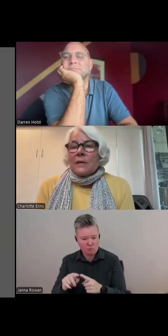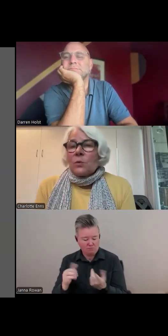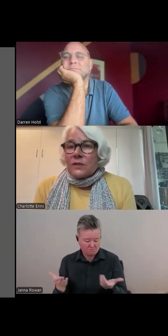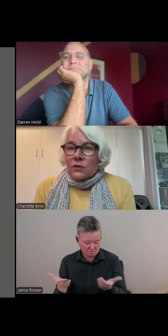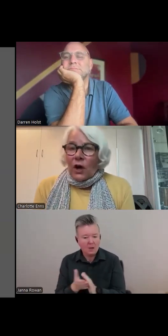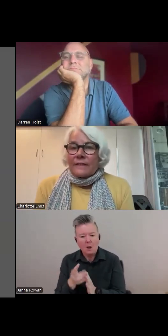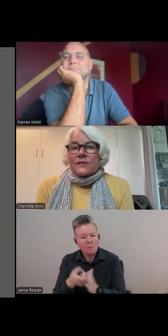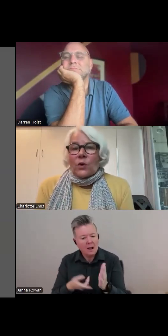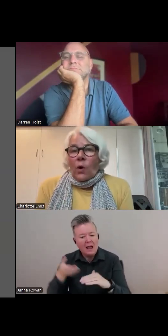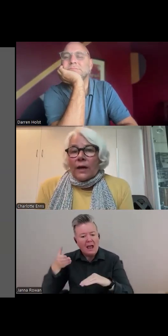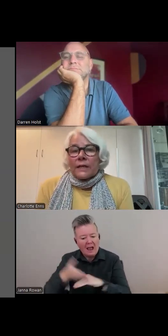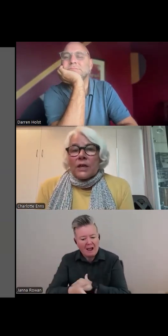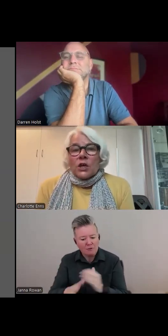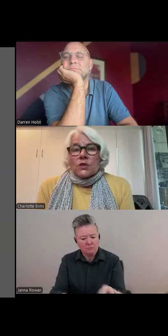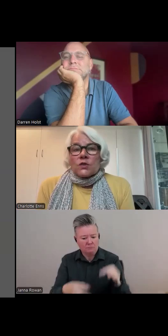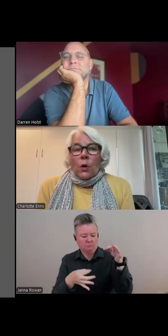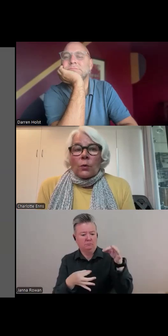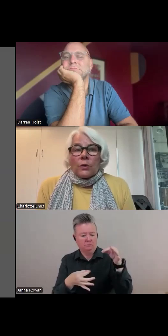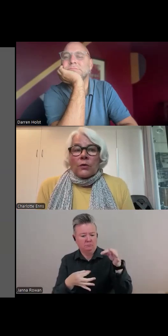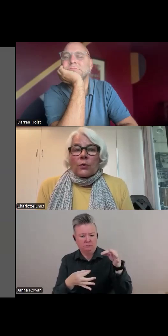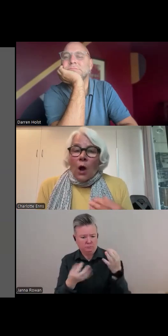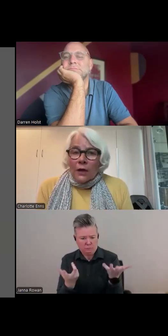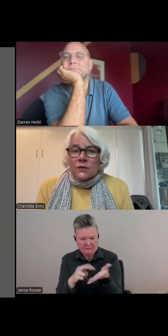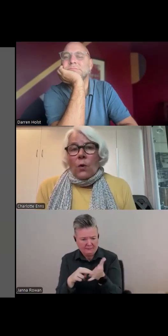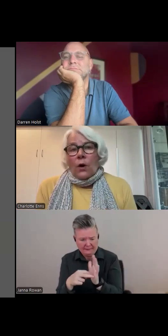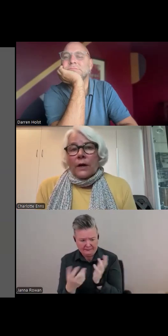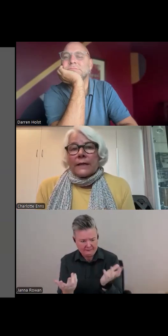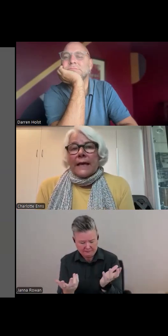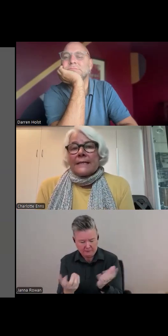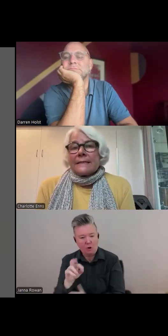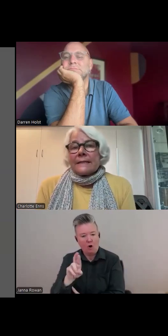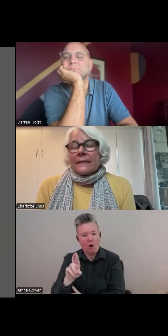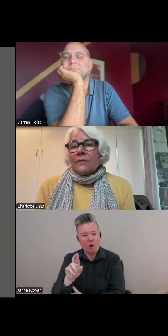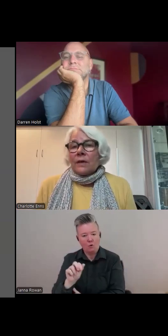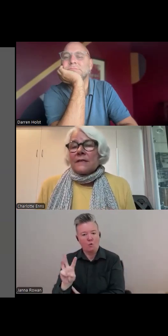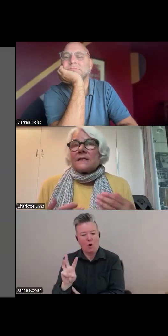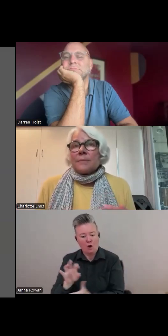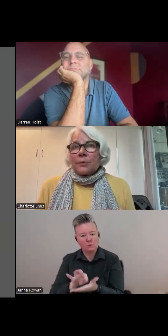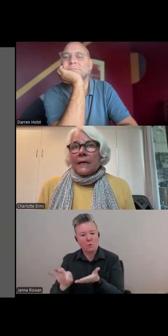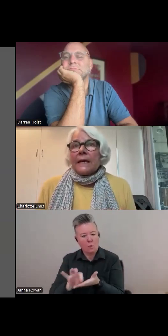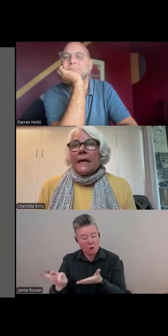But then what does it mean once you've got this score? So the raw score can give--